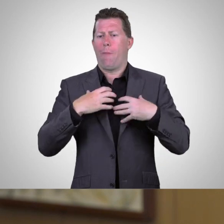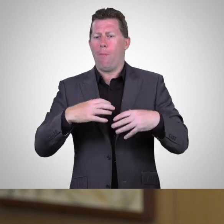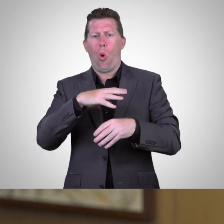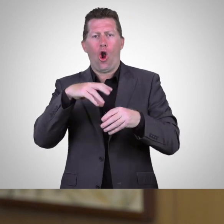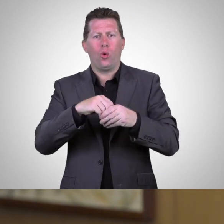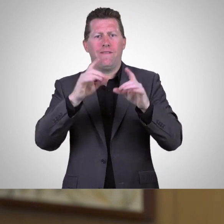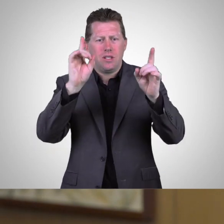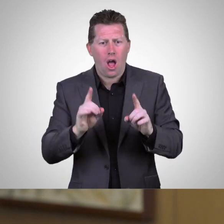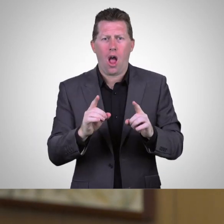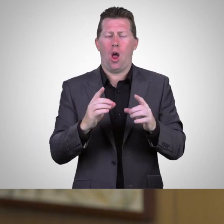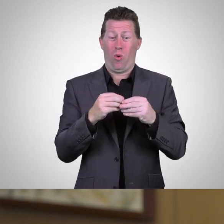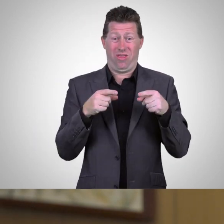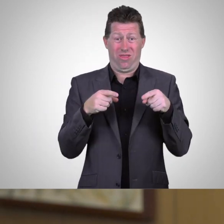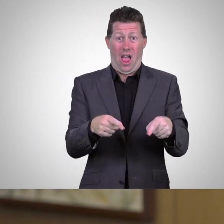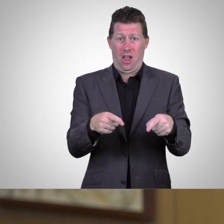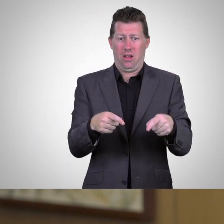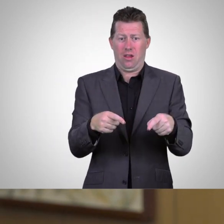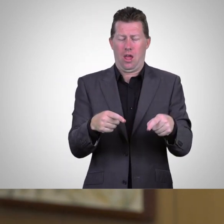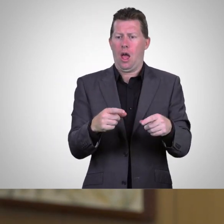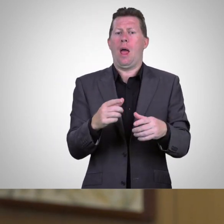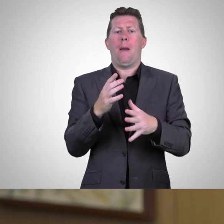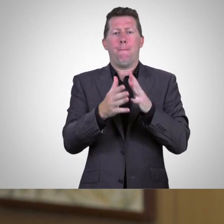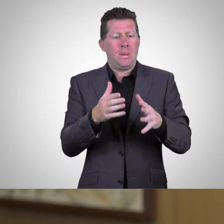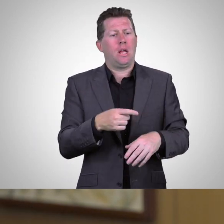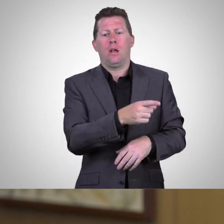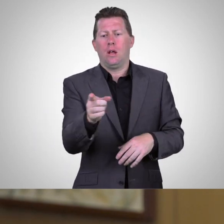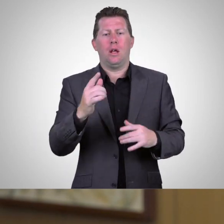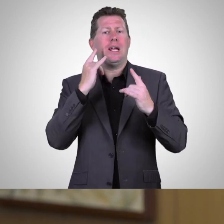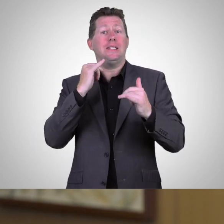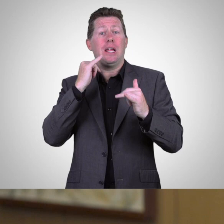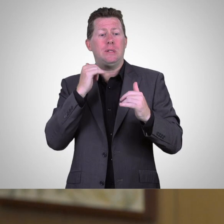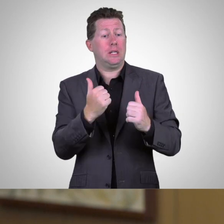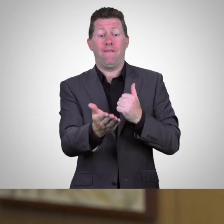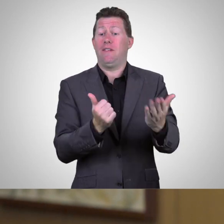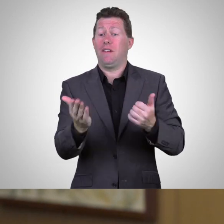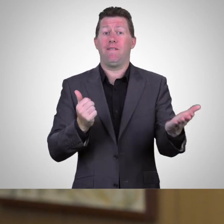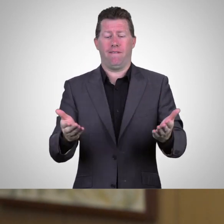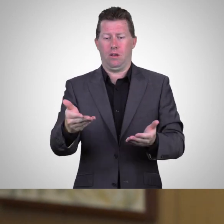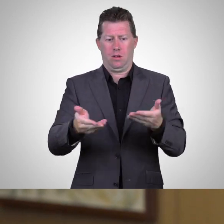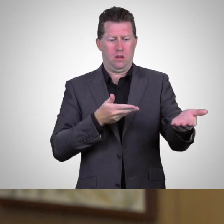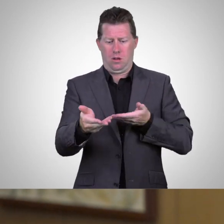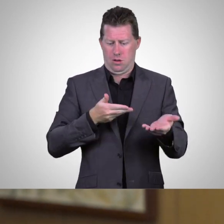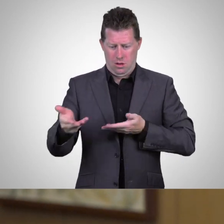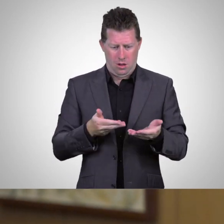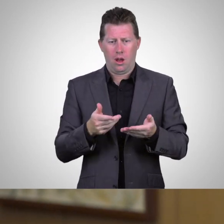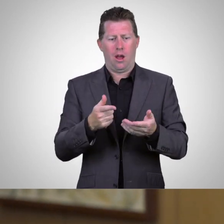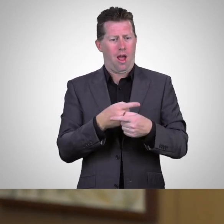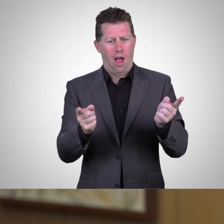more inclusive design using UDL, what happens is that assessments do end up supporting students to